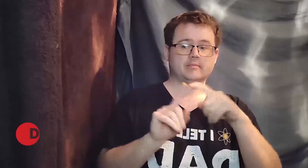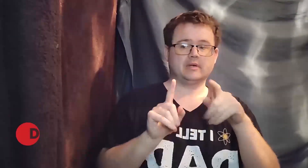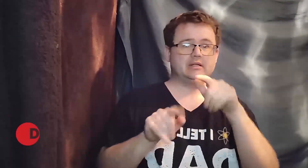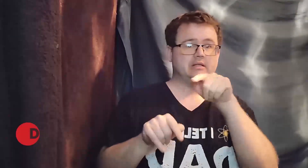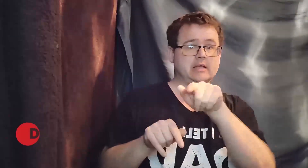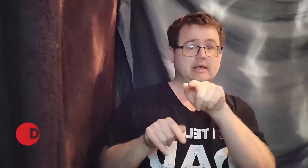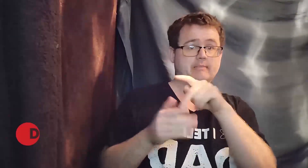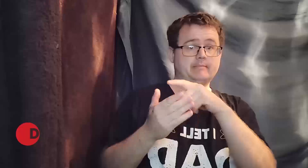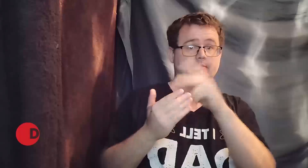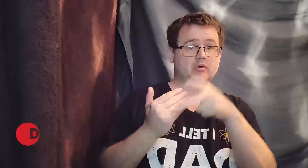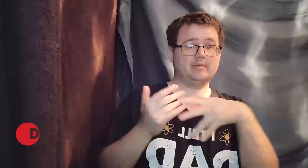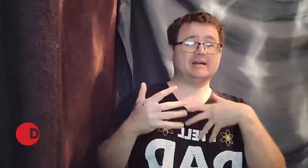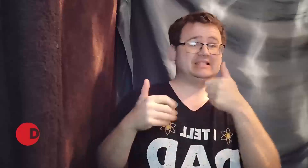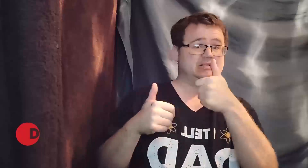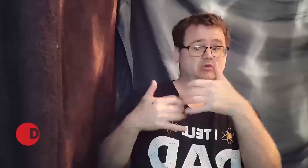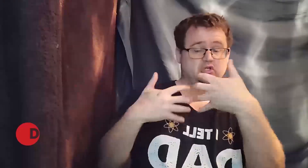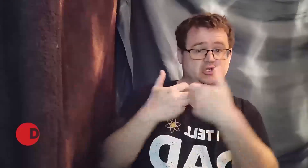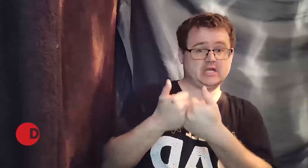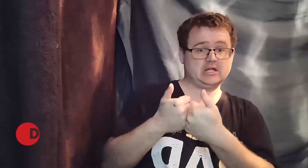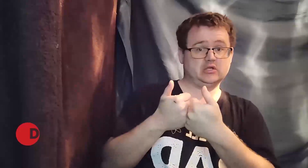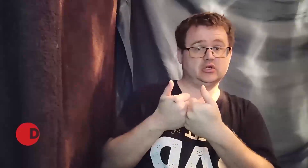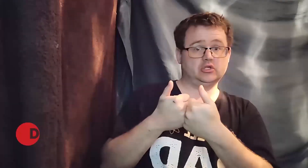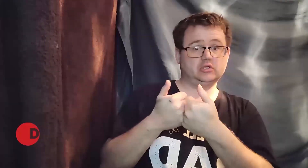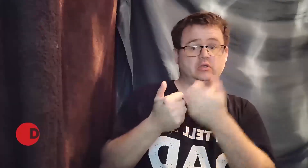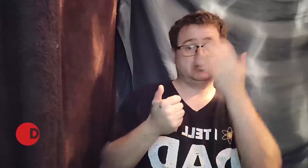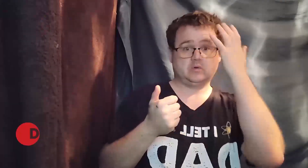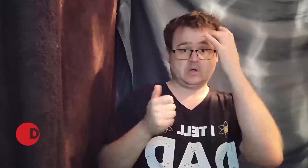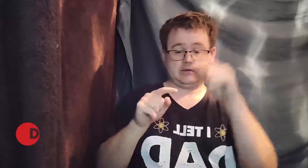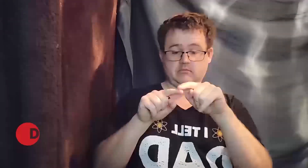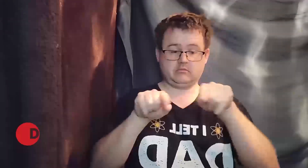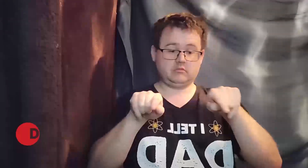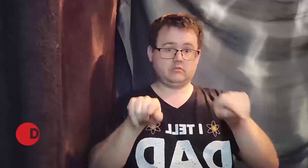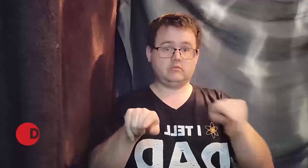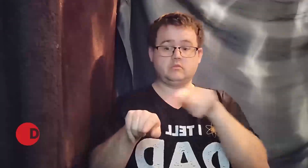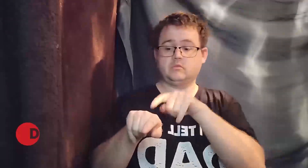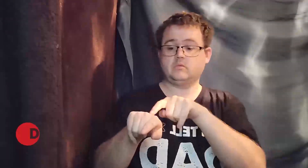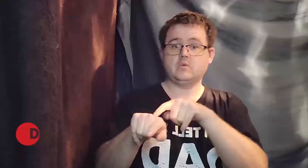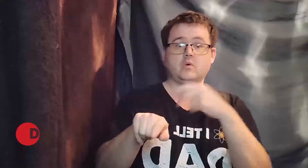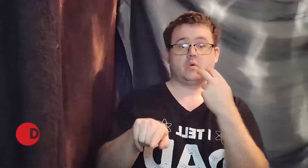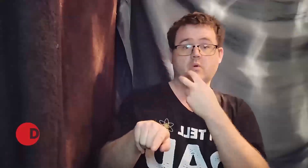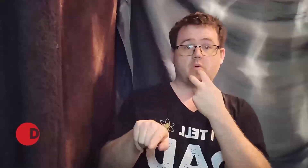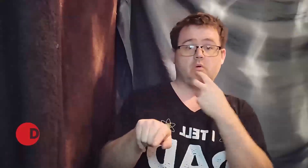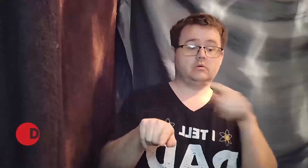They have their own challenges. There are two cohorts one is for Oral Education and the other is for ASL.